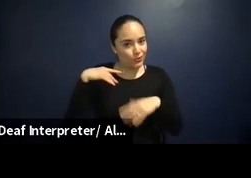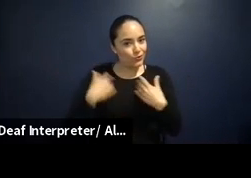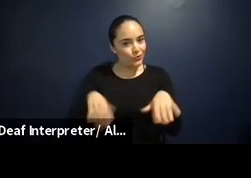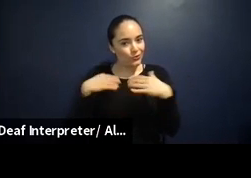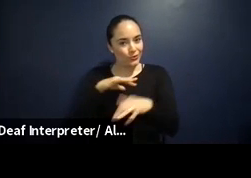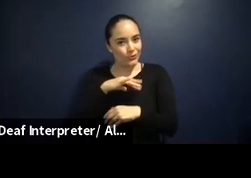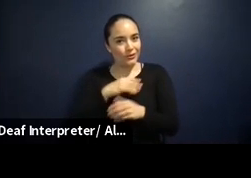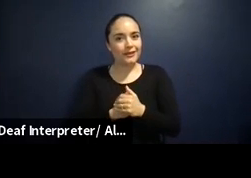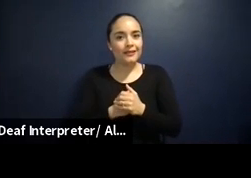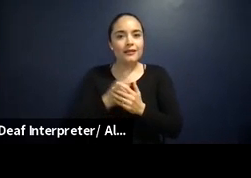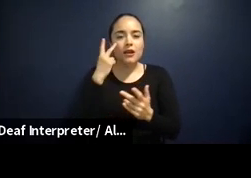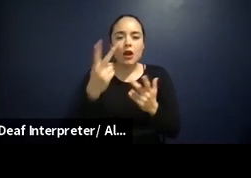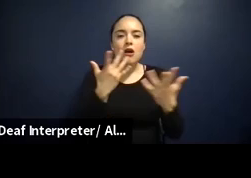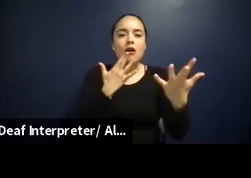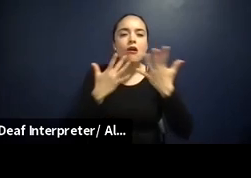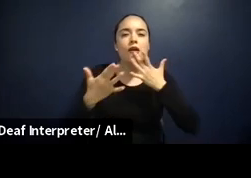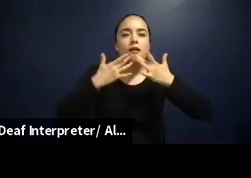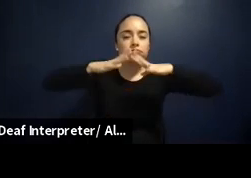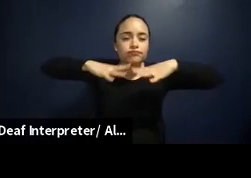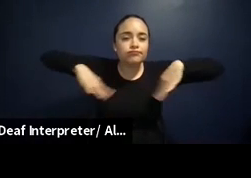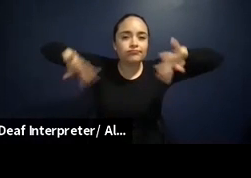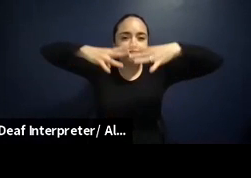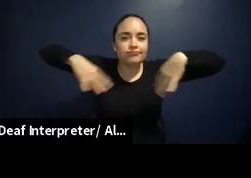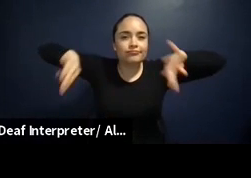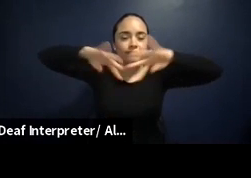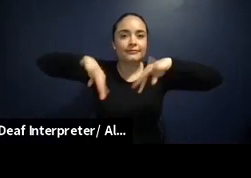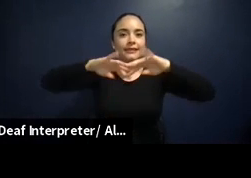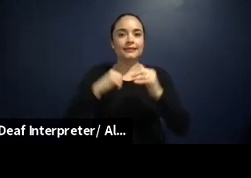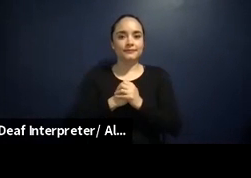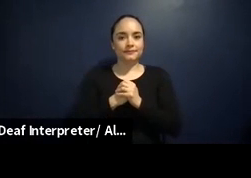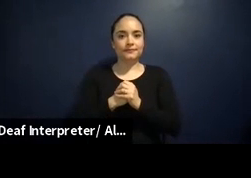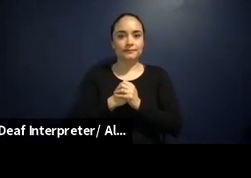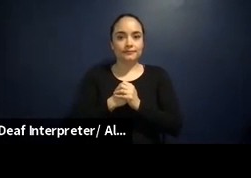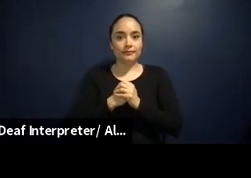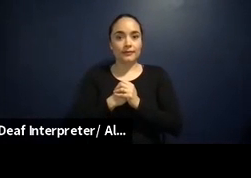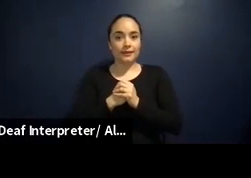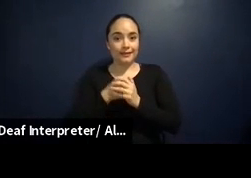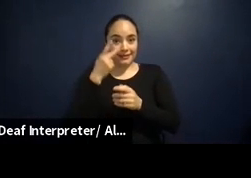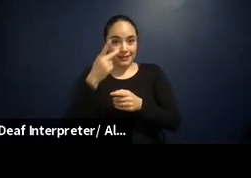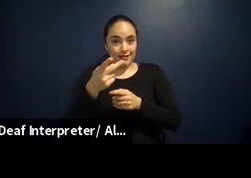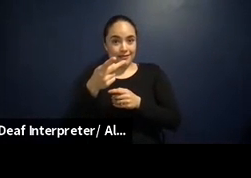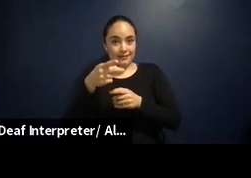the flooring, and there's some different coloring in the block as well, so that is very true. [Sarah]: Awesome.